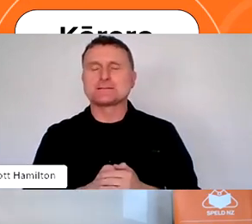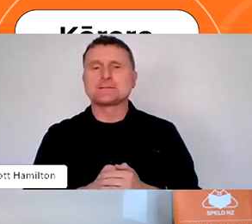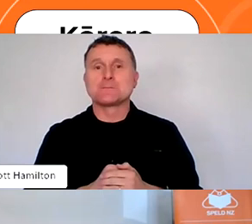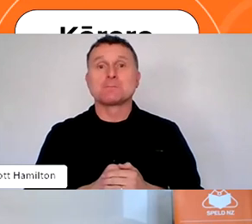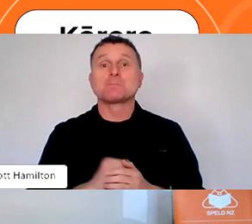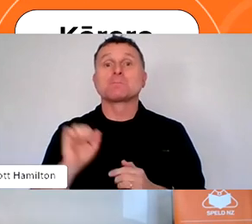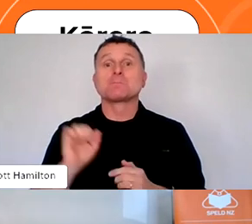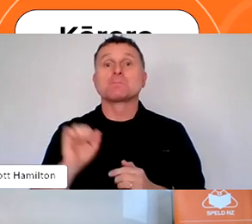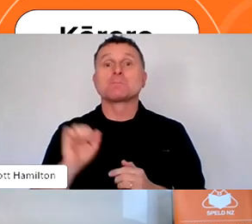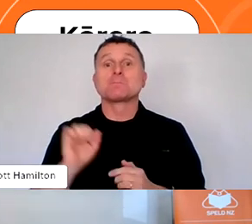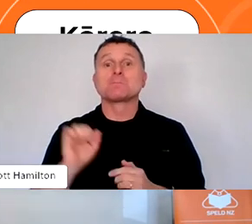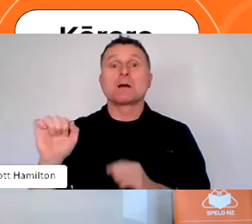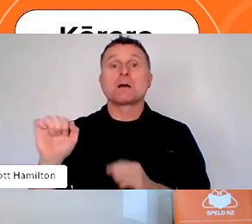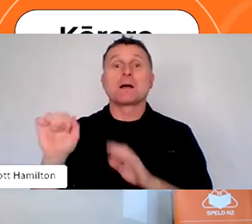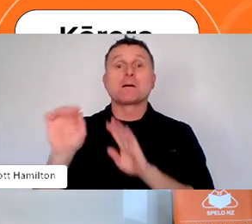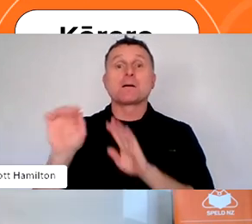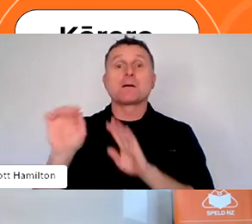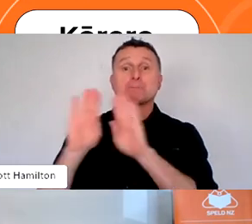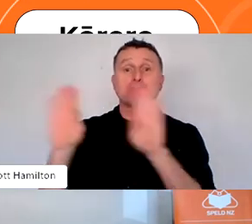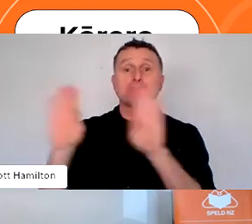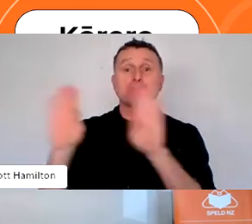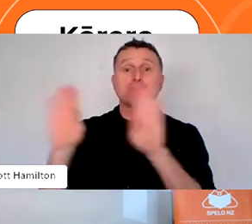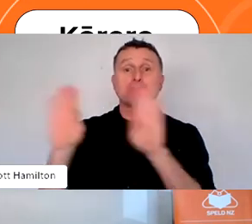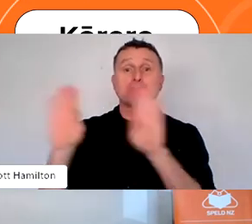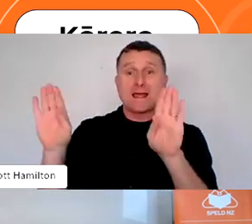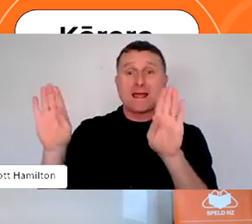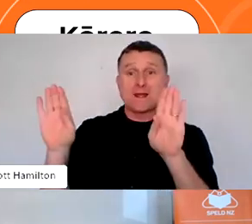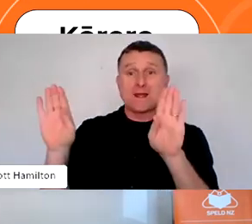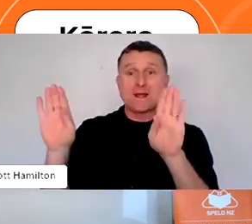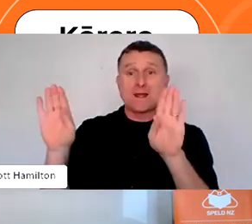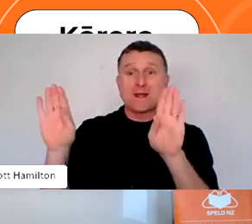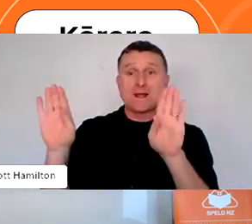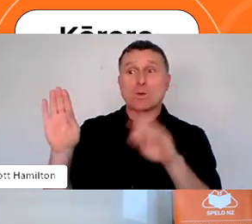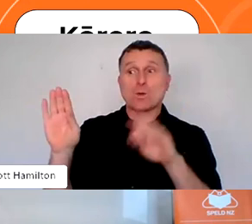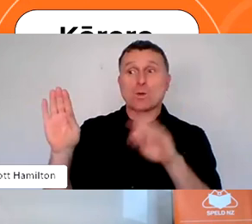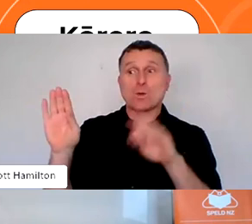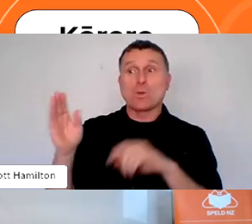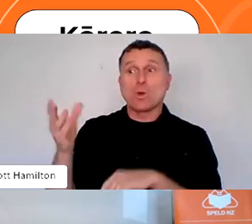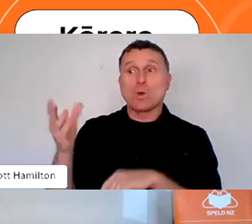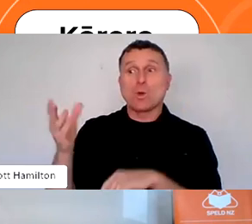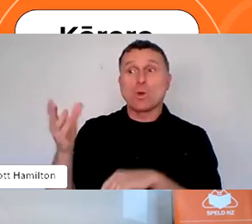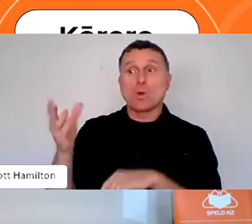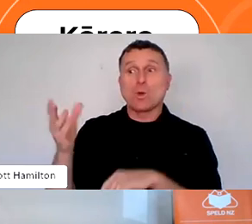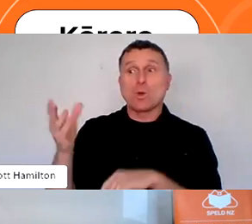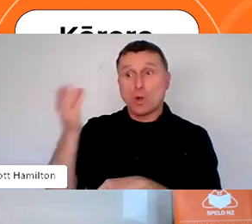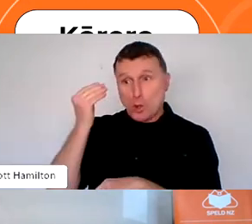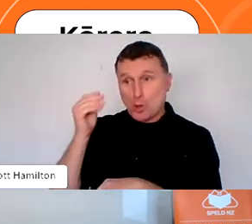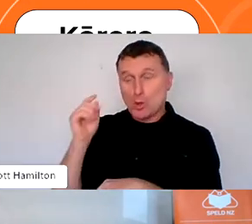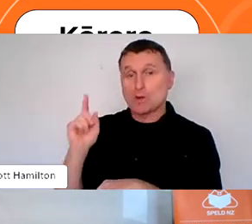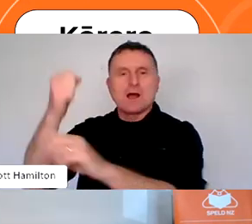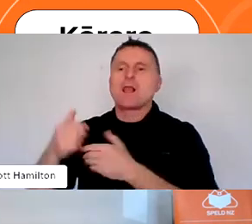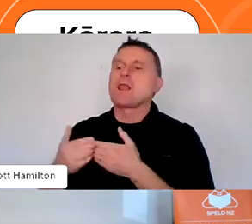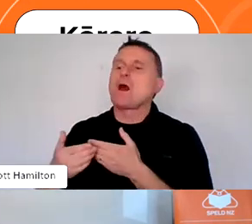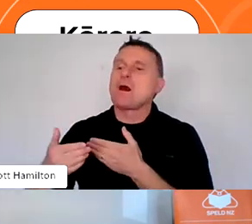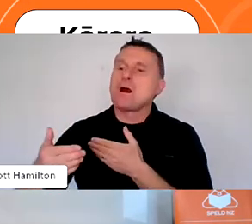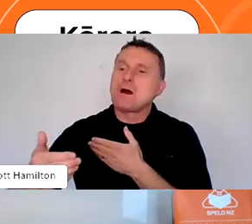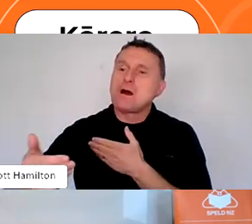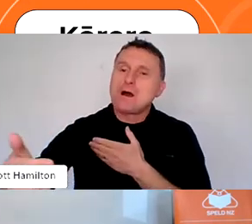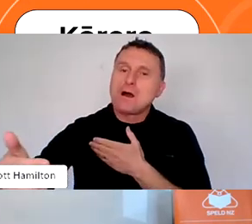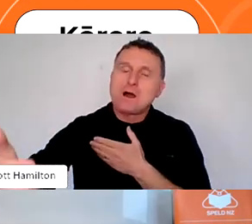but all the panels, is that we have a long, long way to go. But